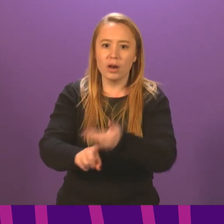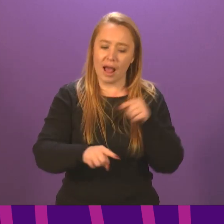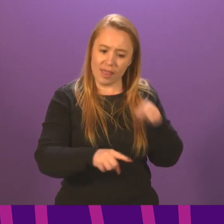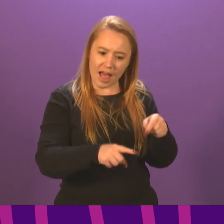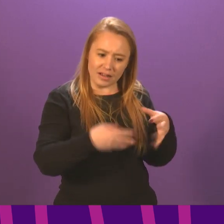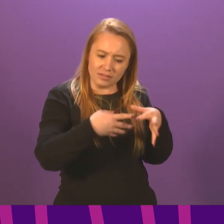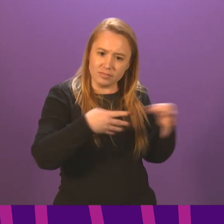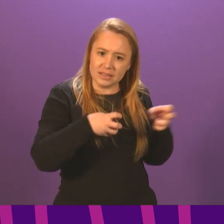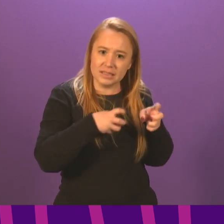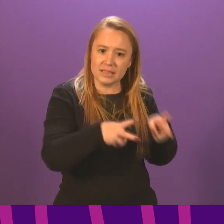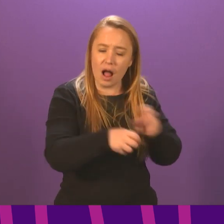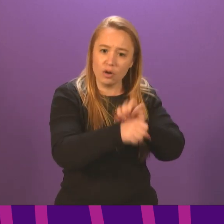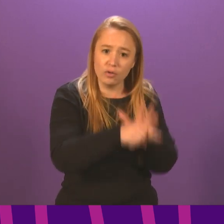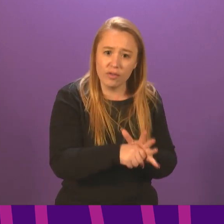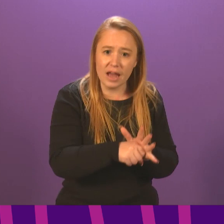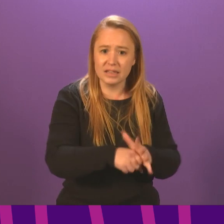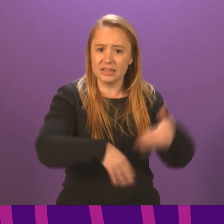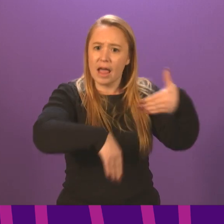of its symptoms and severity?